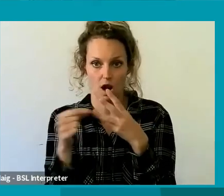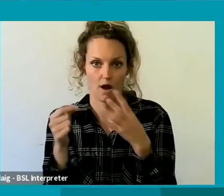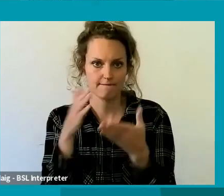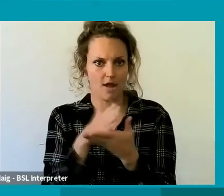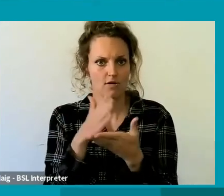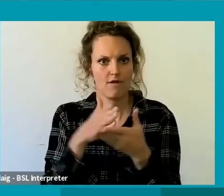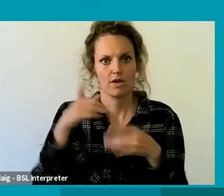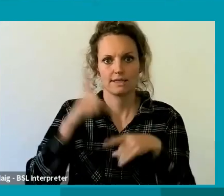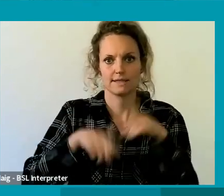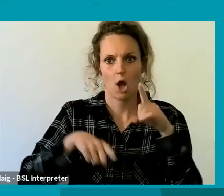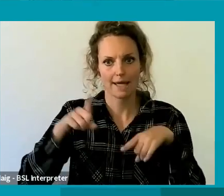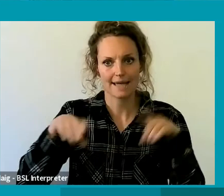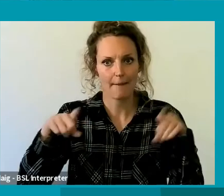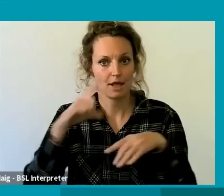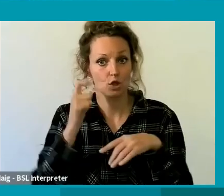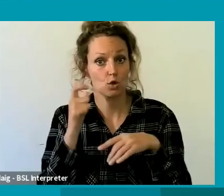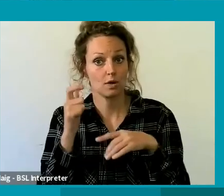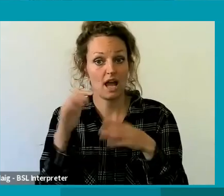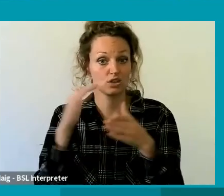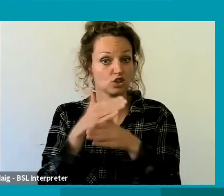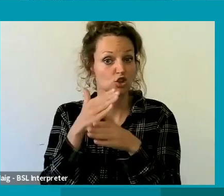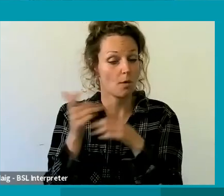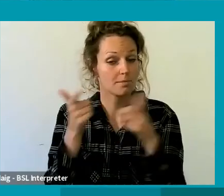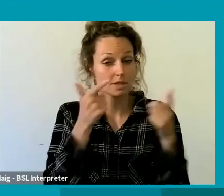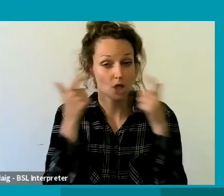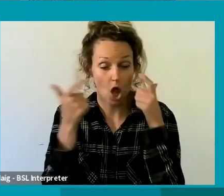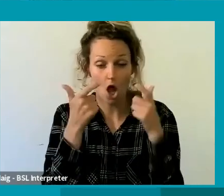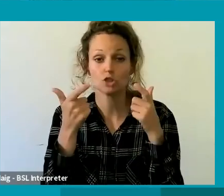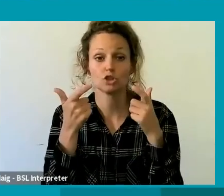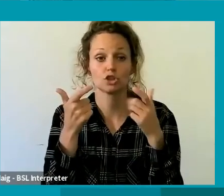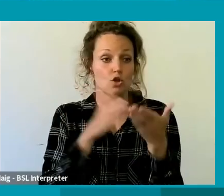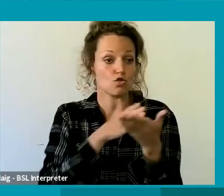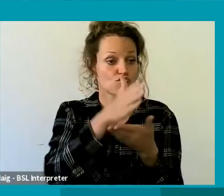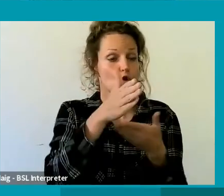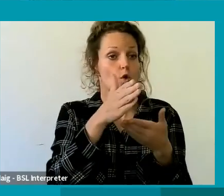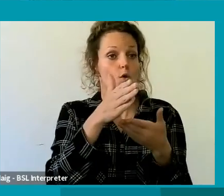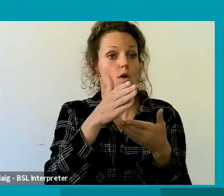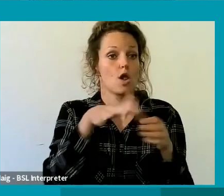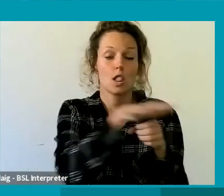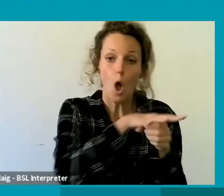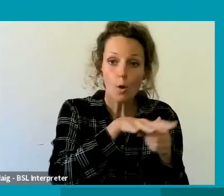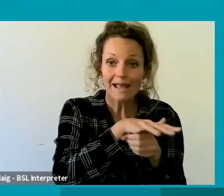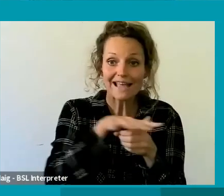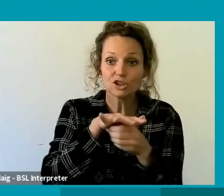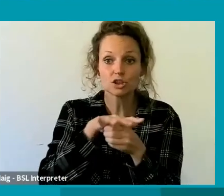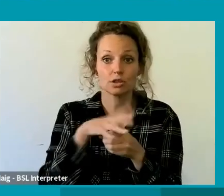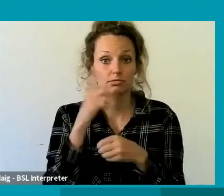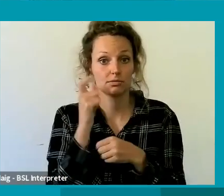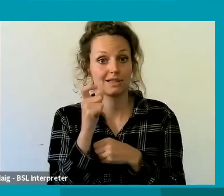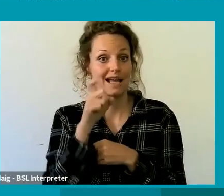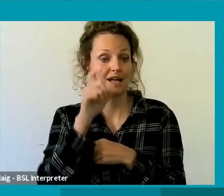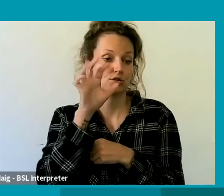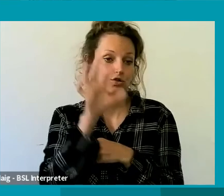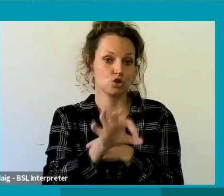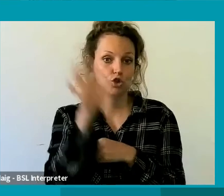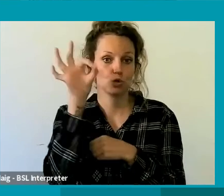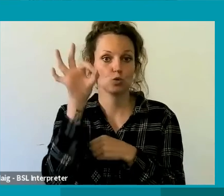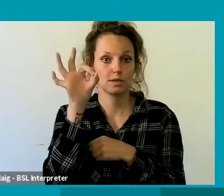so you can job search via location. You can click or choose the remote box. So if you are only interested